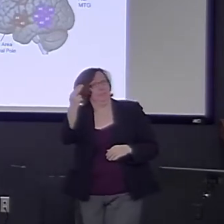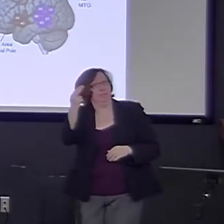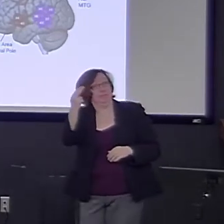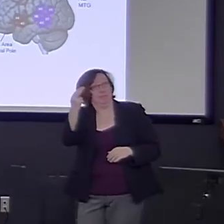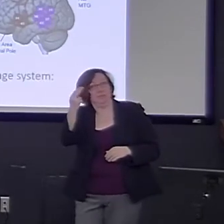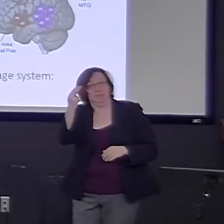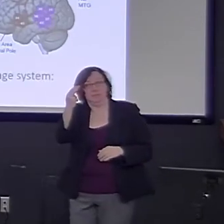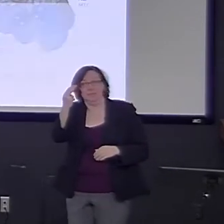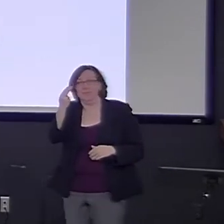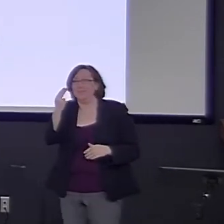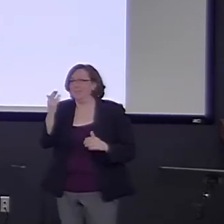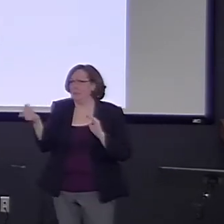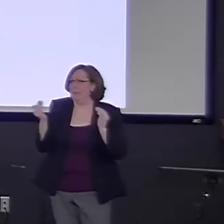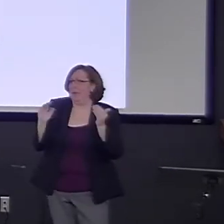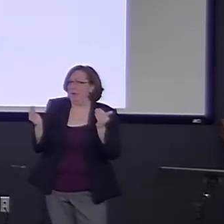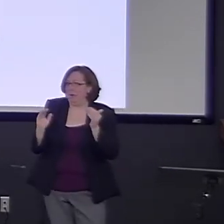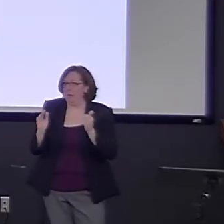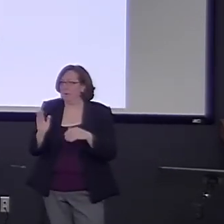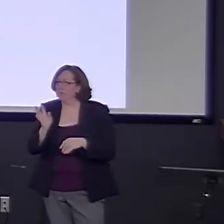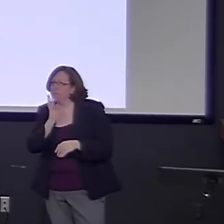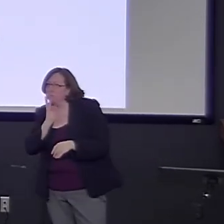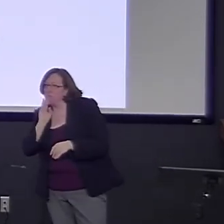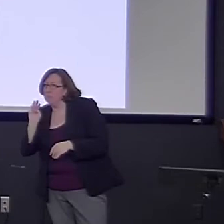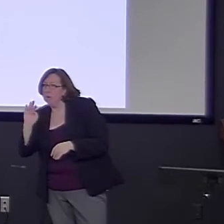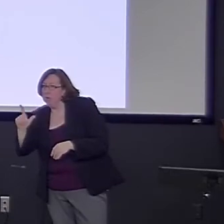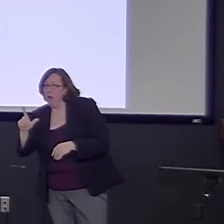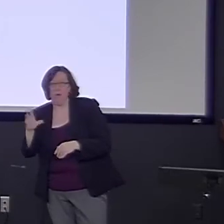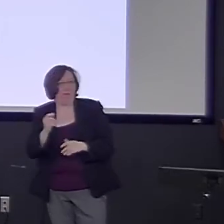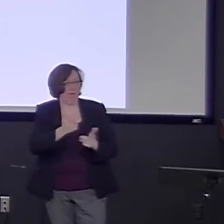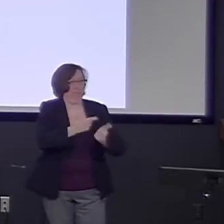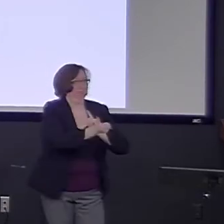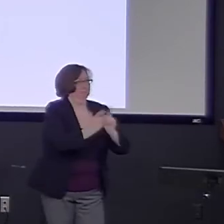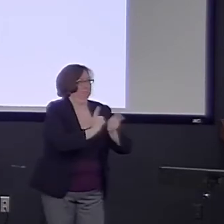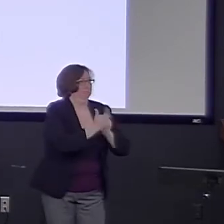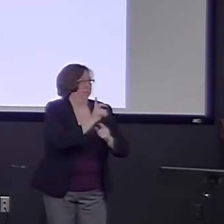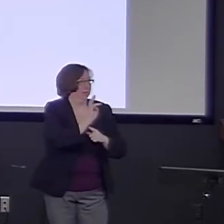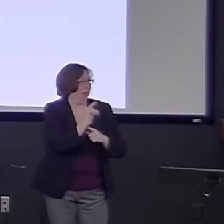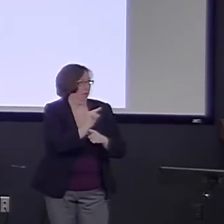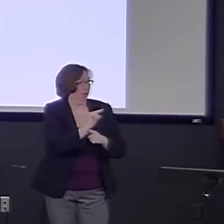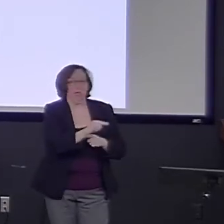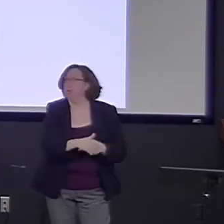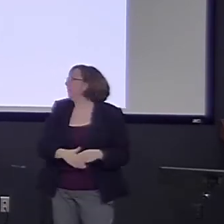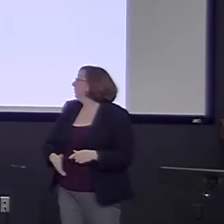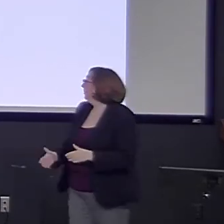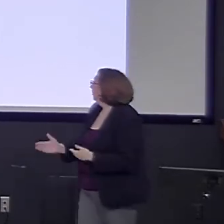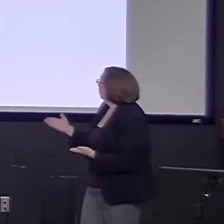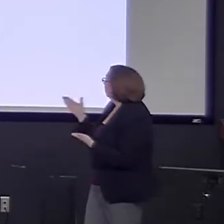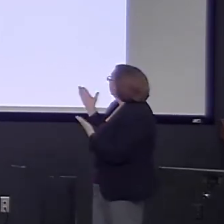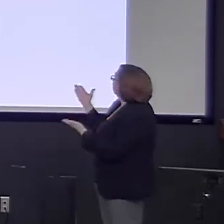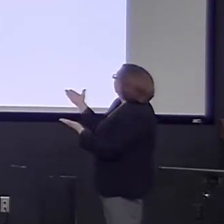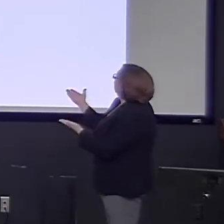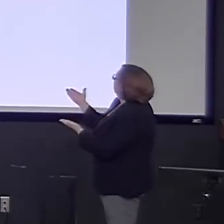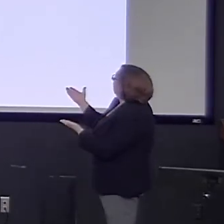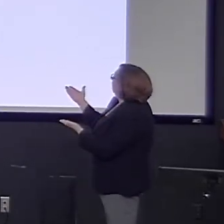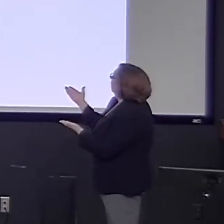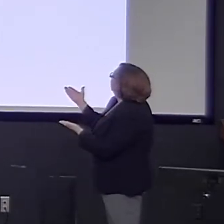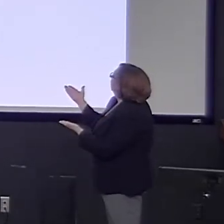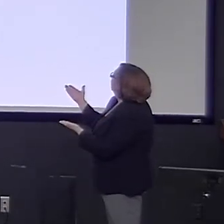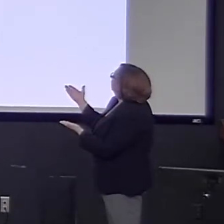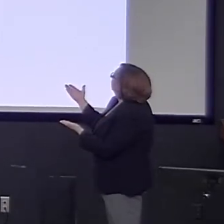the monologue and the dialogue, so we do that. Look at that. Monologue.